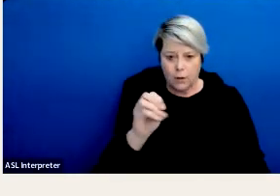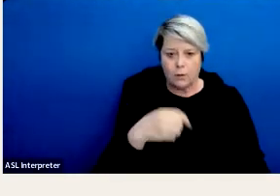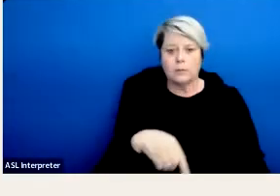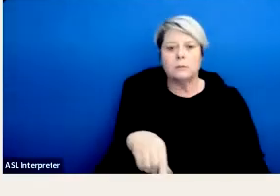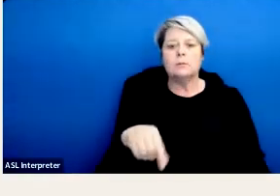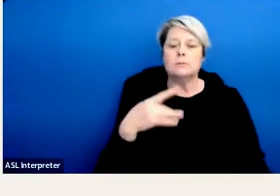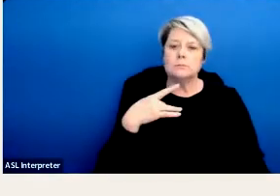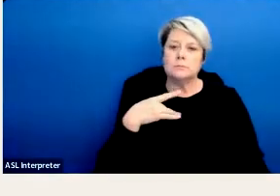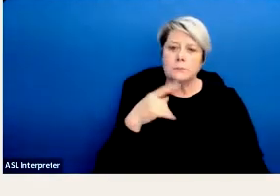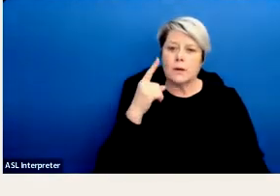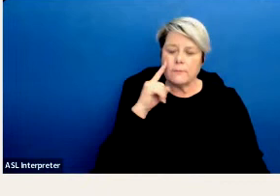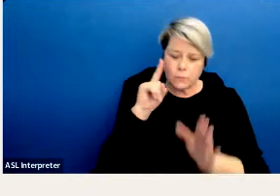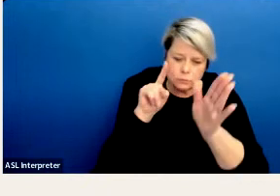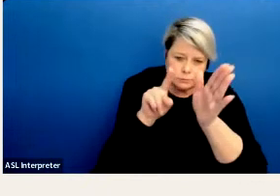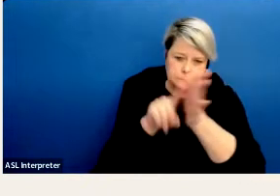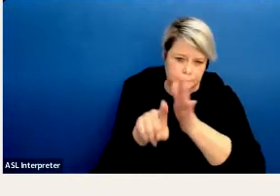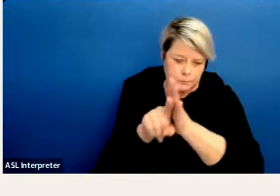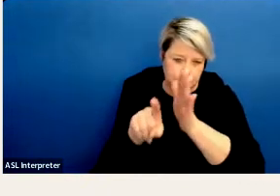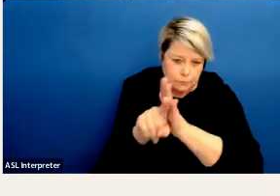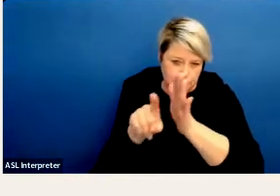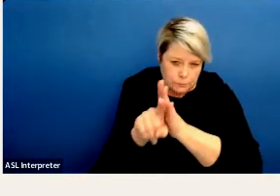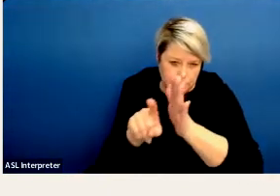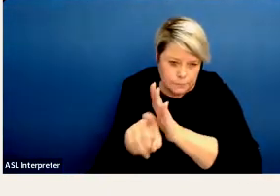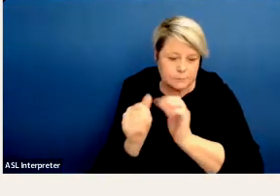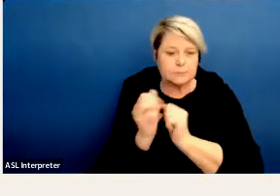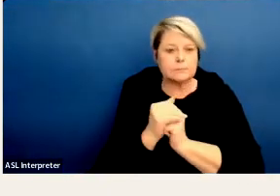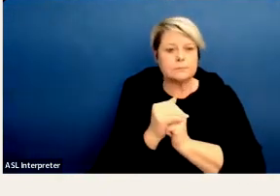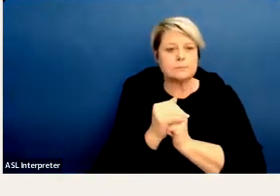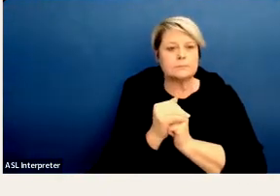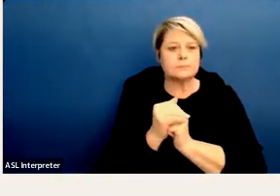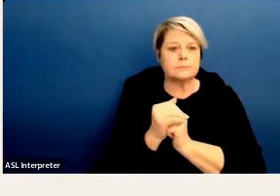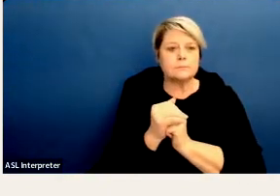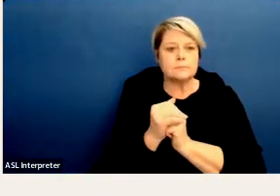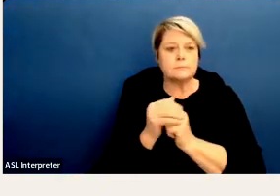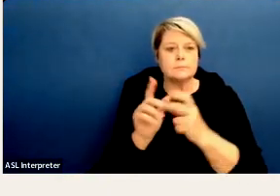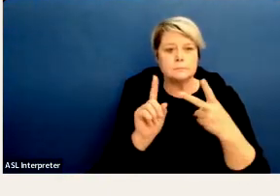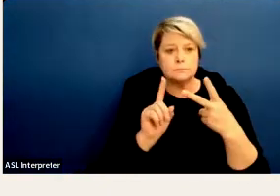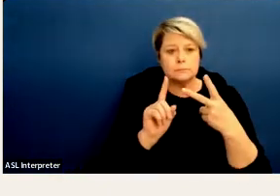other ones that are available. So you have aAWIC, that is animal welfare, that is not production